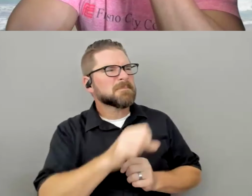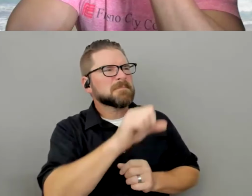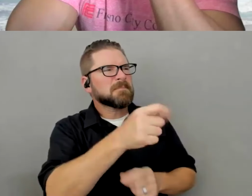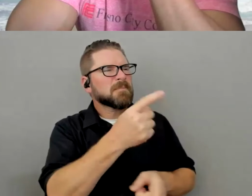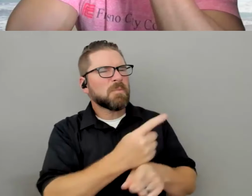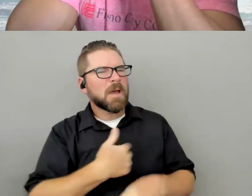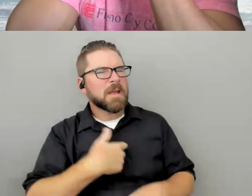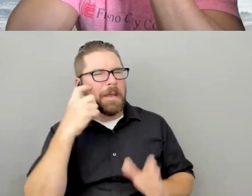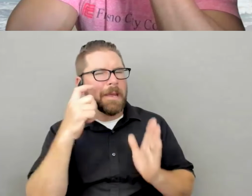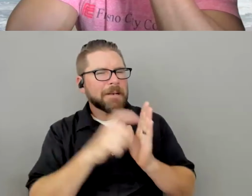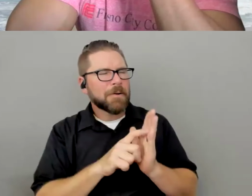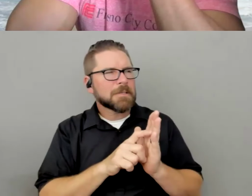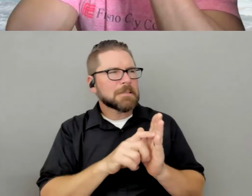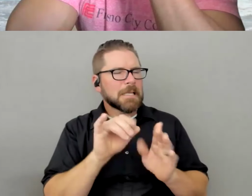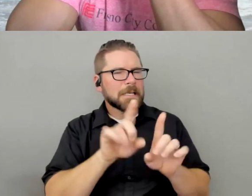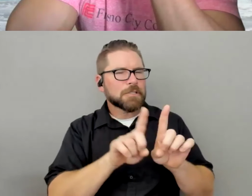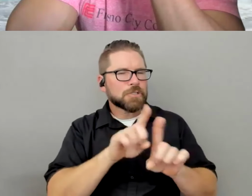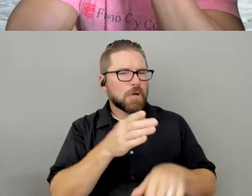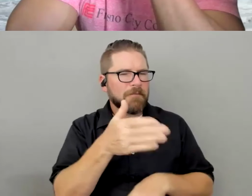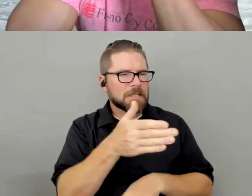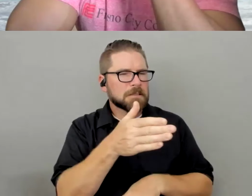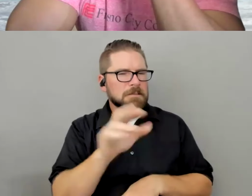Navigation hyperlink to the left.